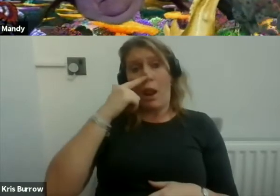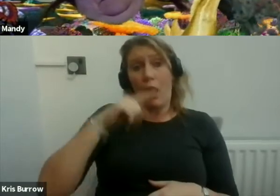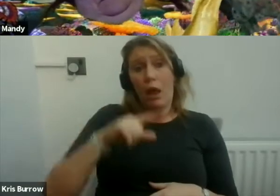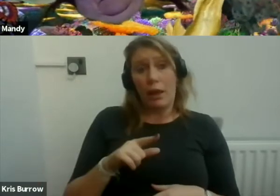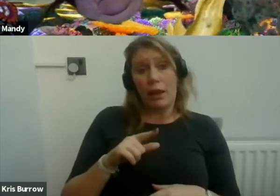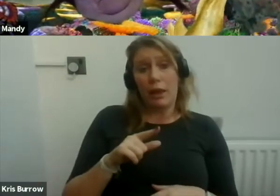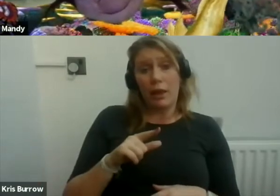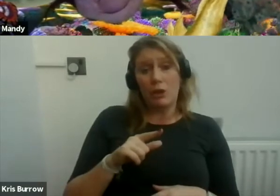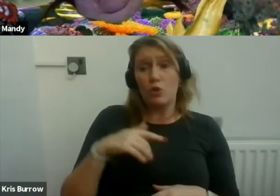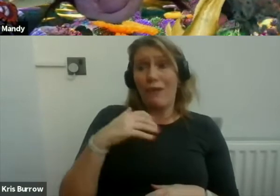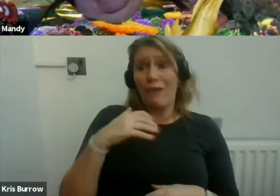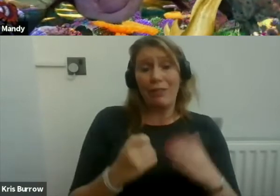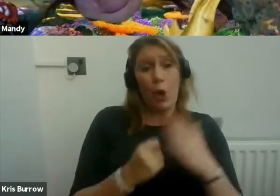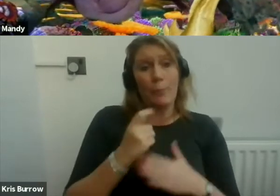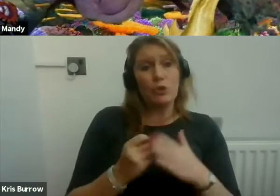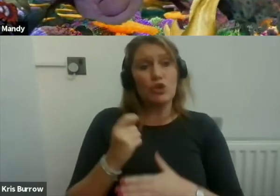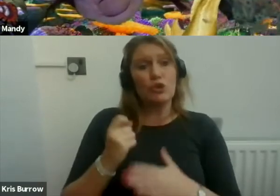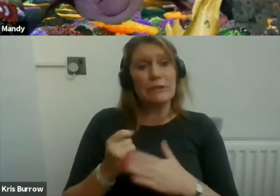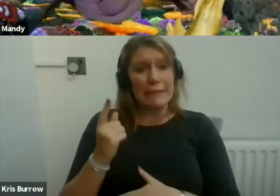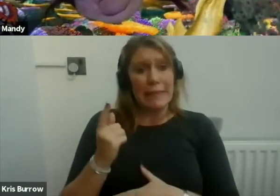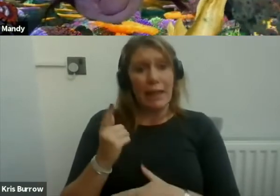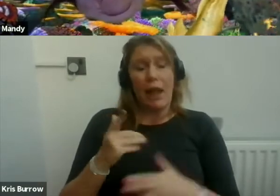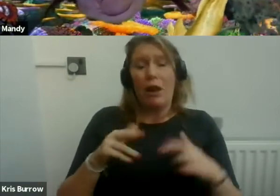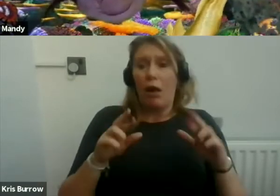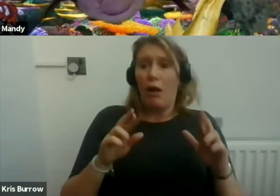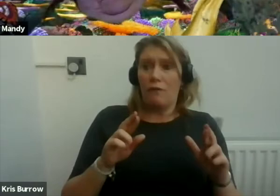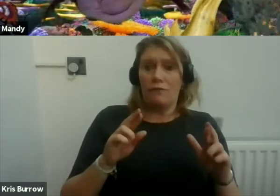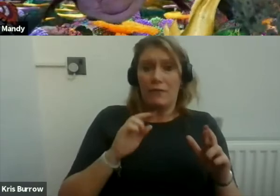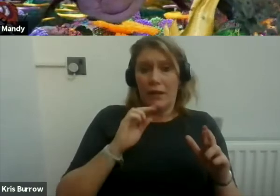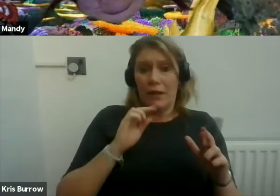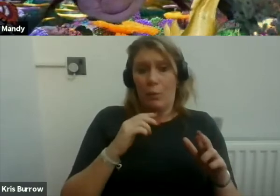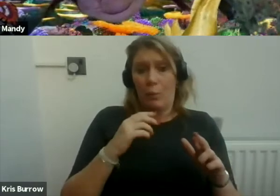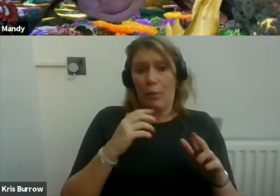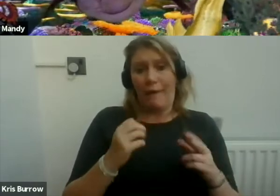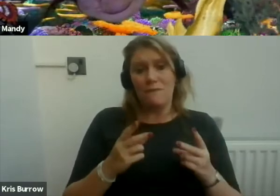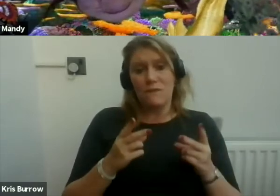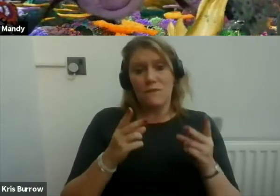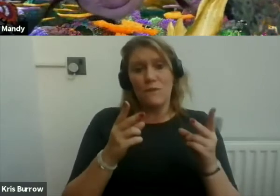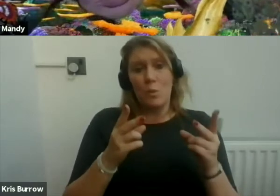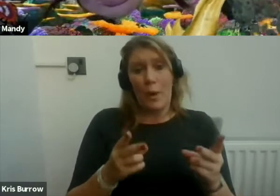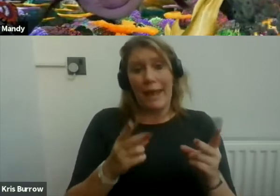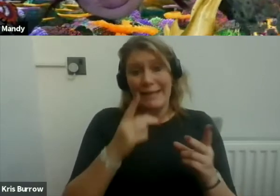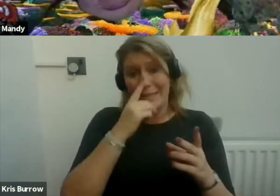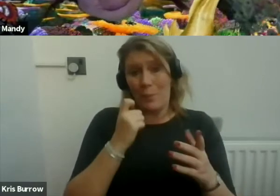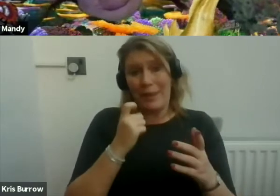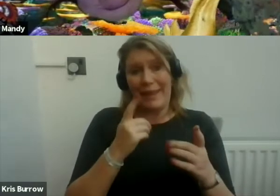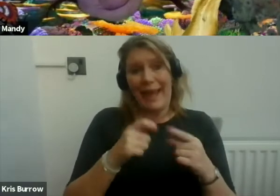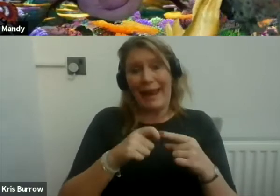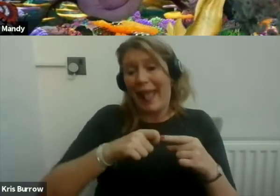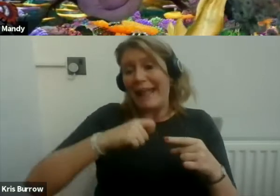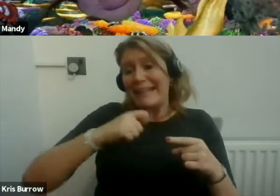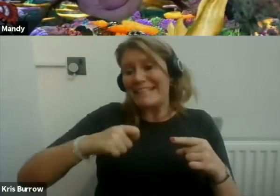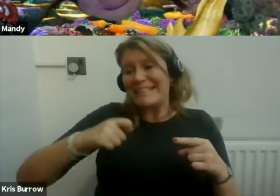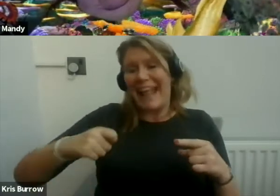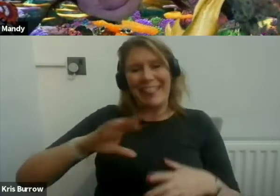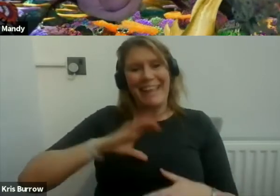have had this opportunity and hopefully there will be ways we can extend these characters.